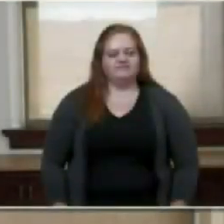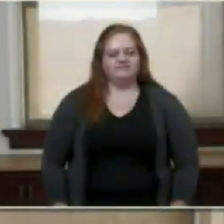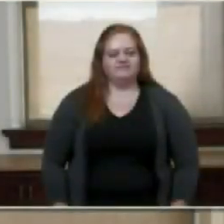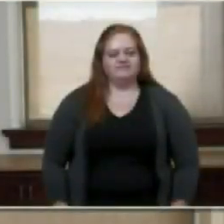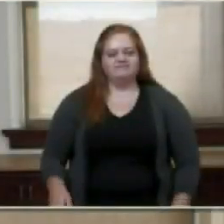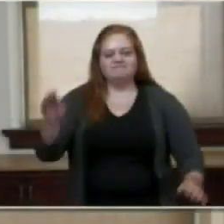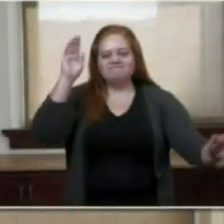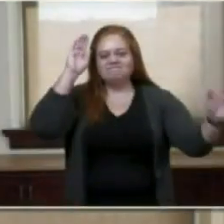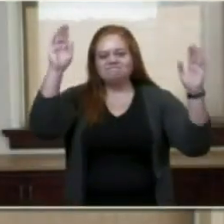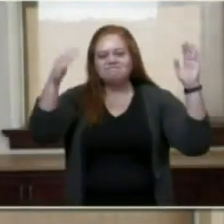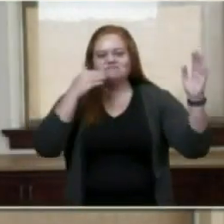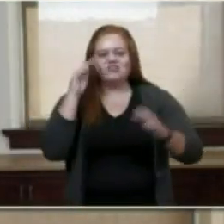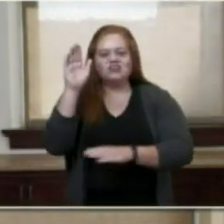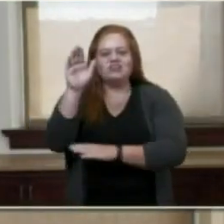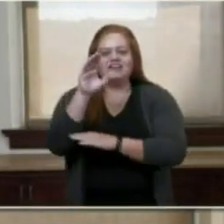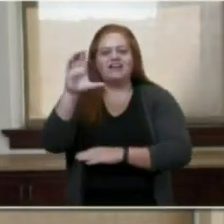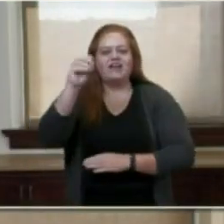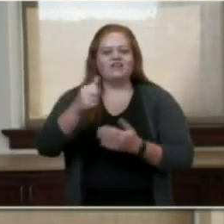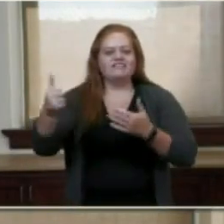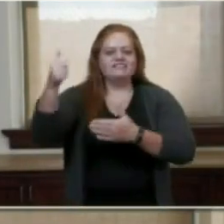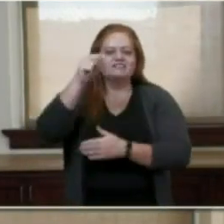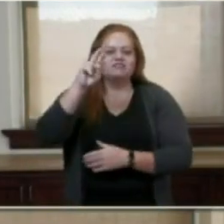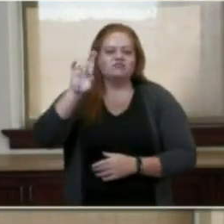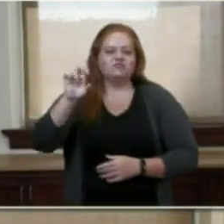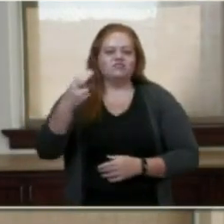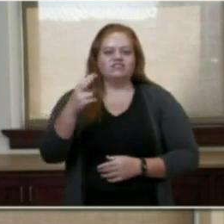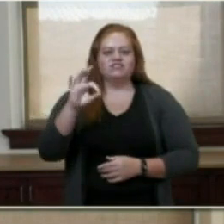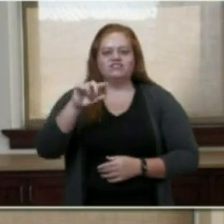Good afternoon. County Executive Rich Fitzgerald here with Dr Deborah bogan